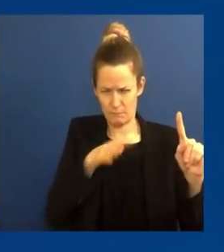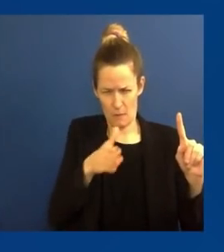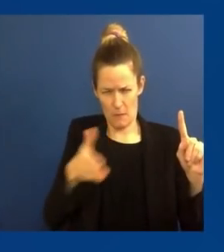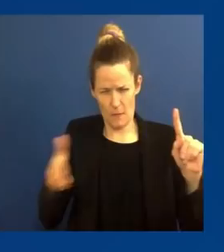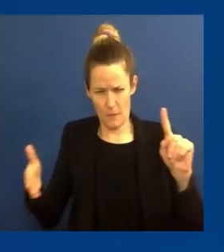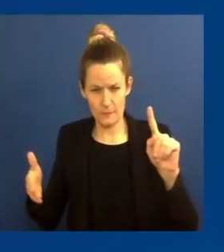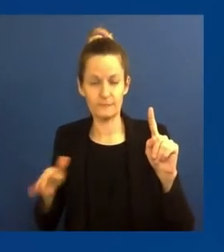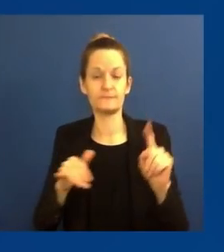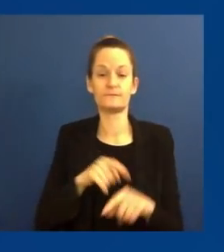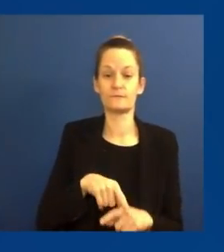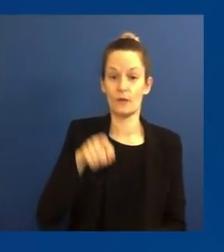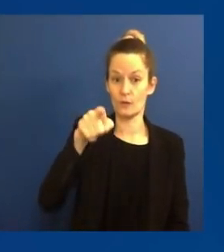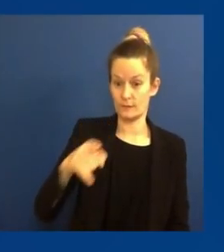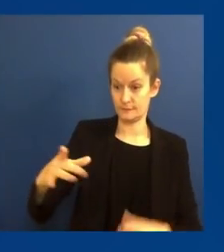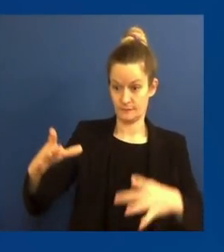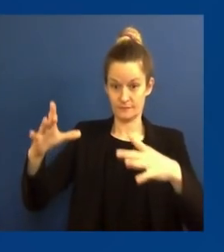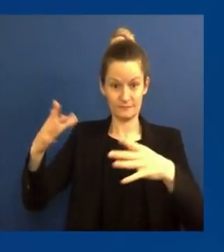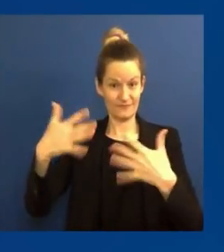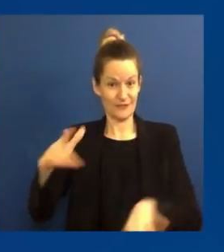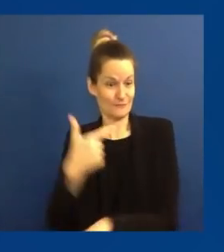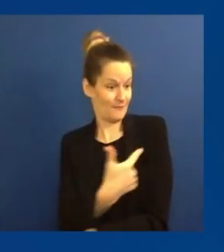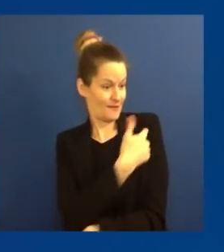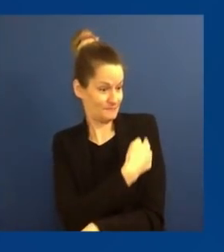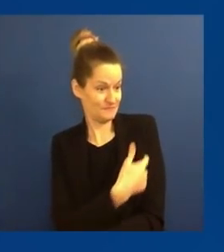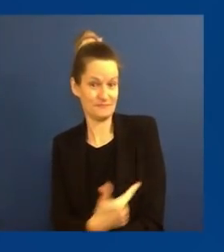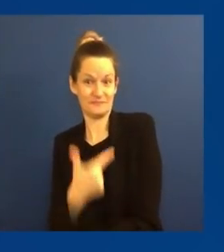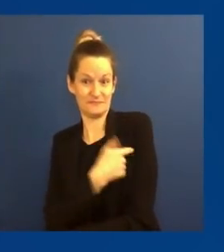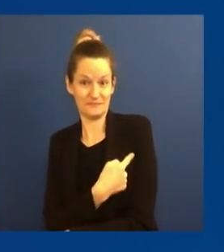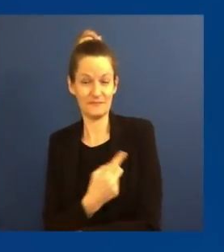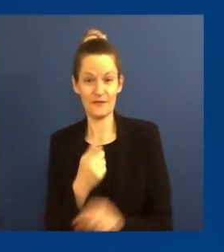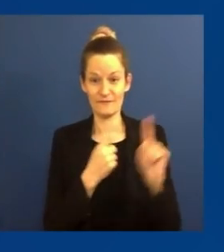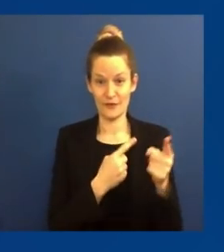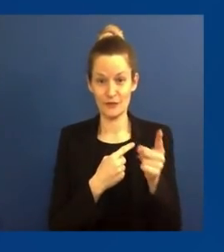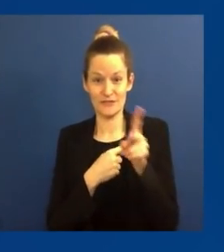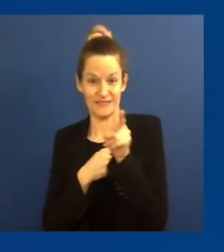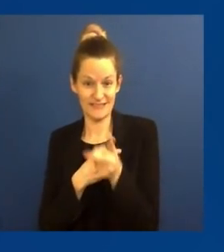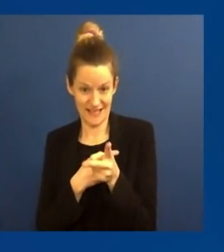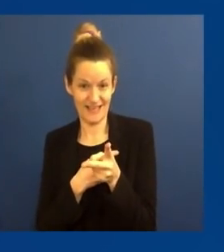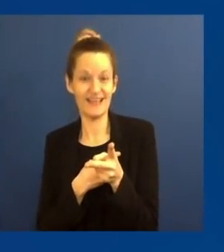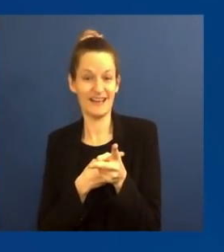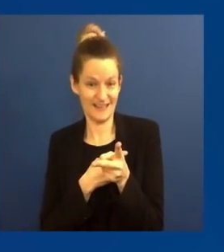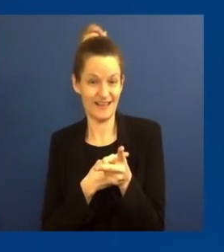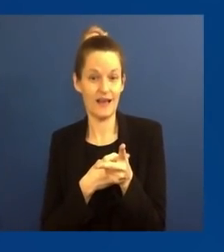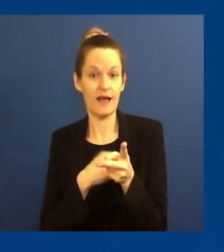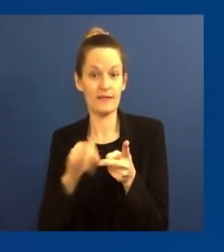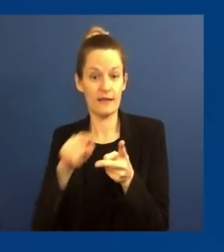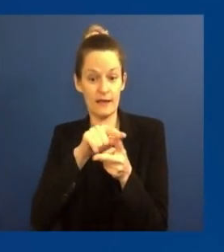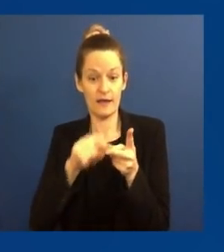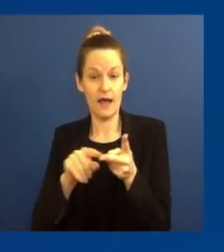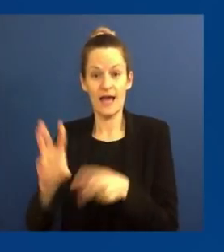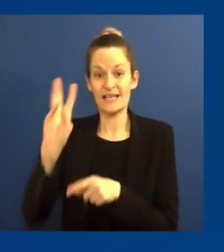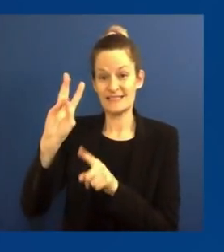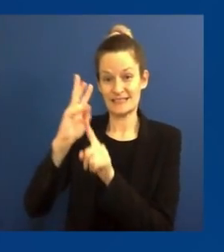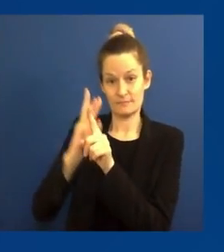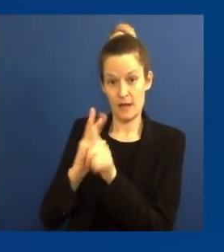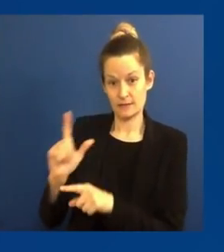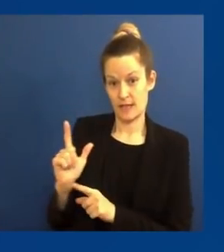was 76 percent at six months after receiving the second shot. As you can see, following a third shot,